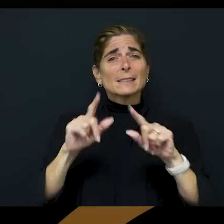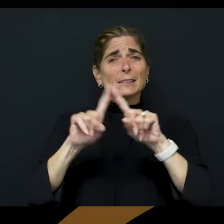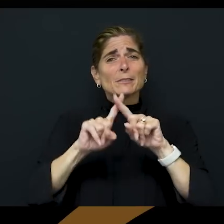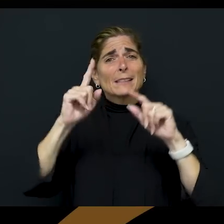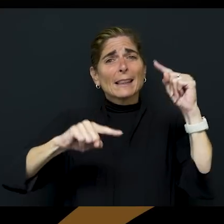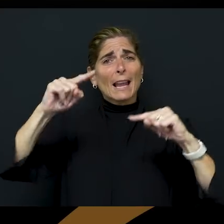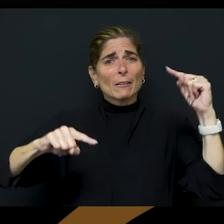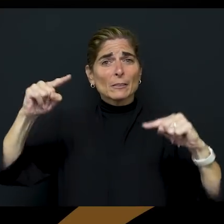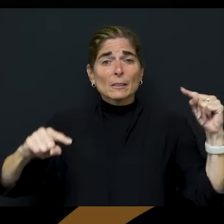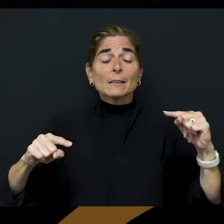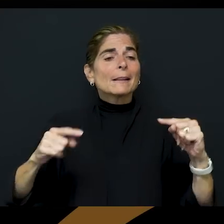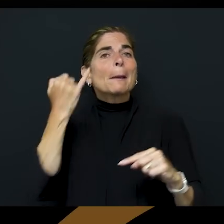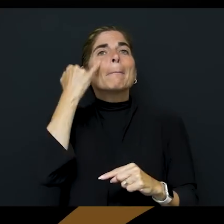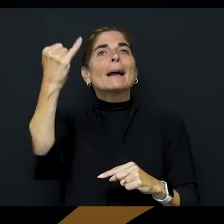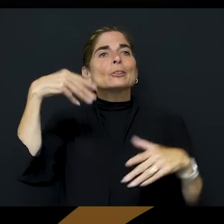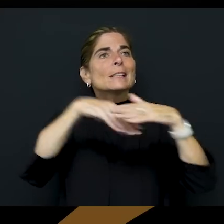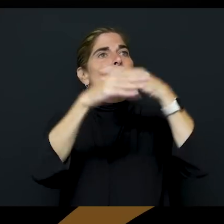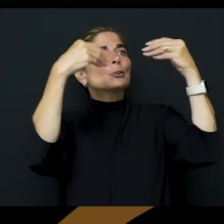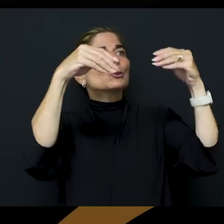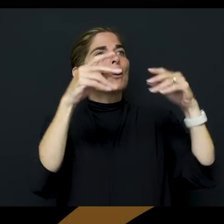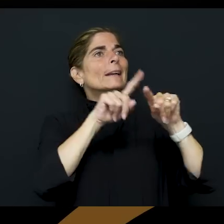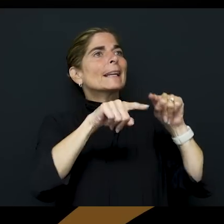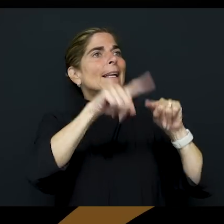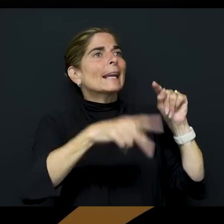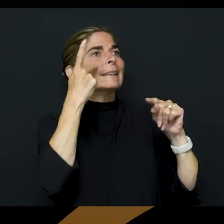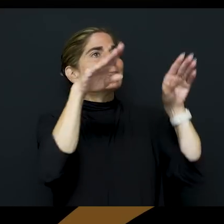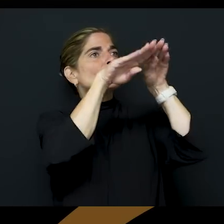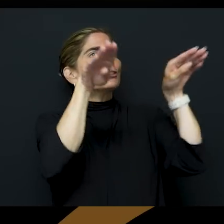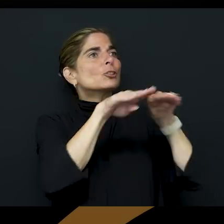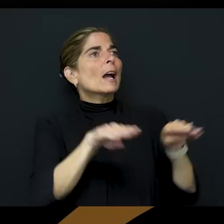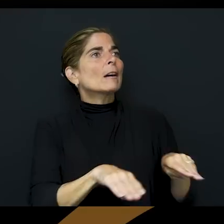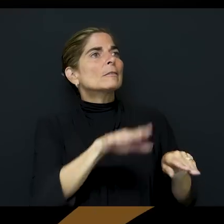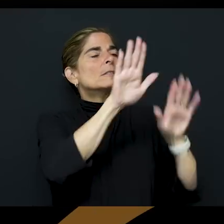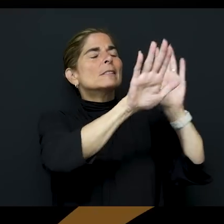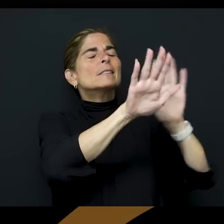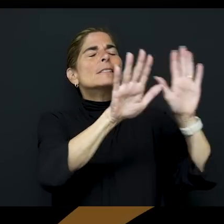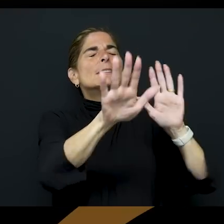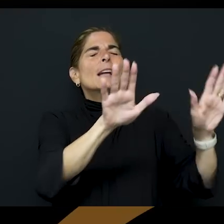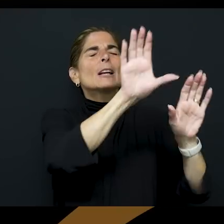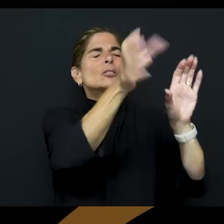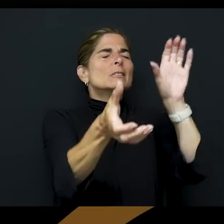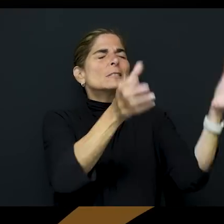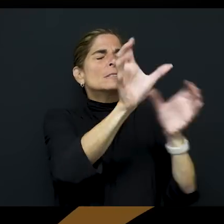and not being able to see what's on the shelf. Touching a lot of products on the shelf, knocking them down.